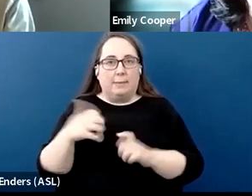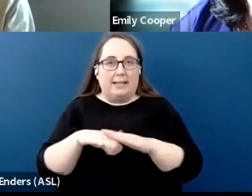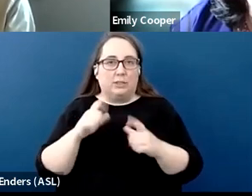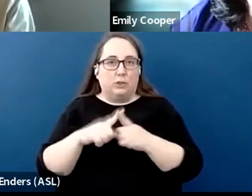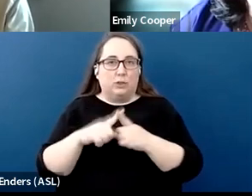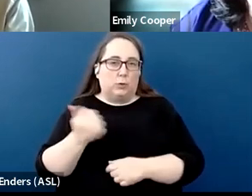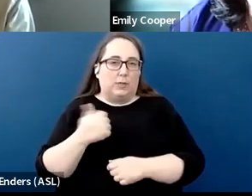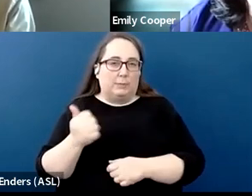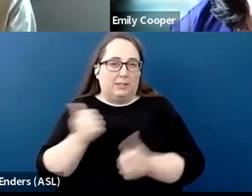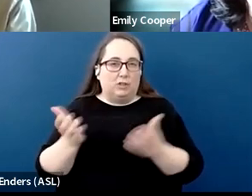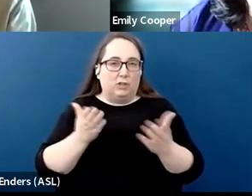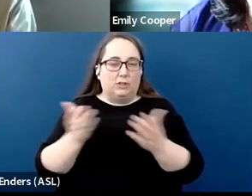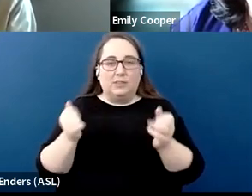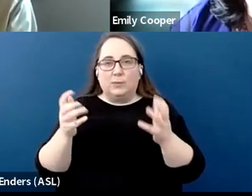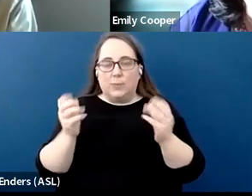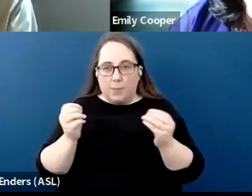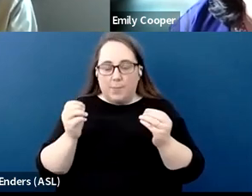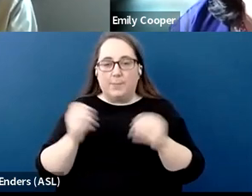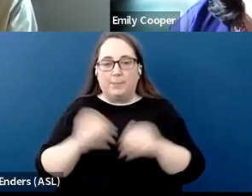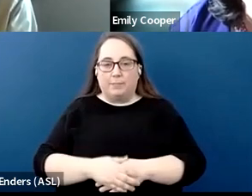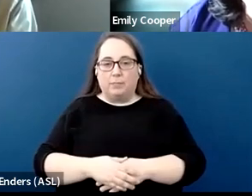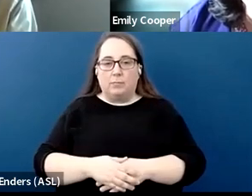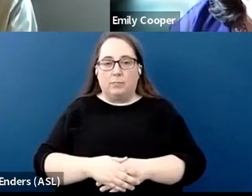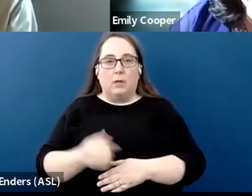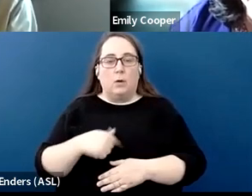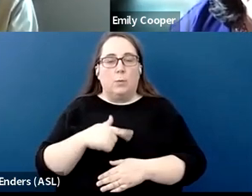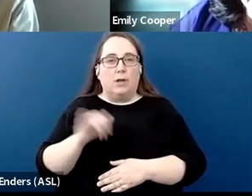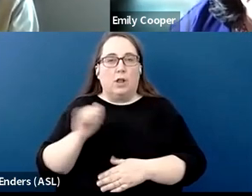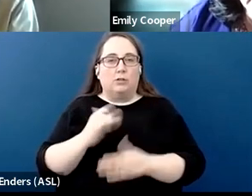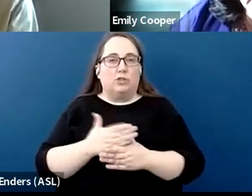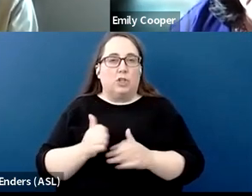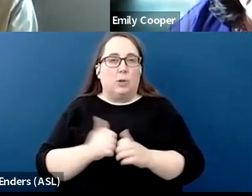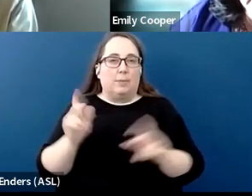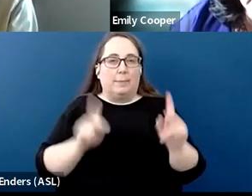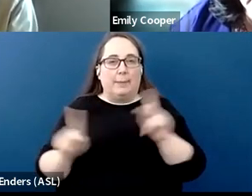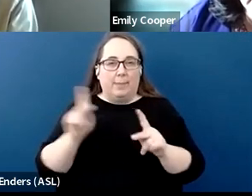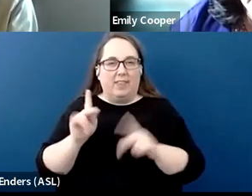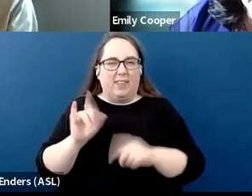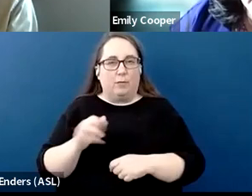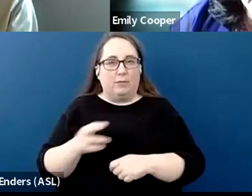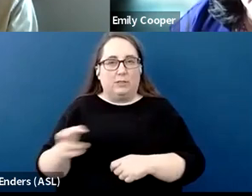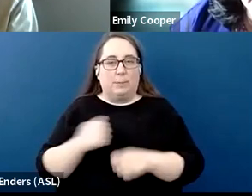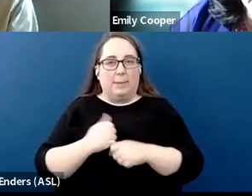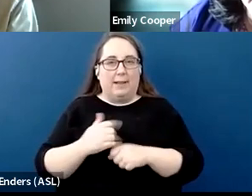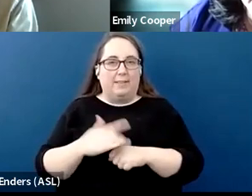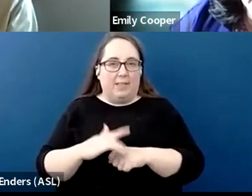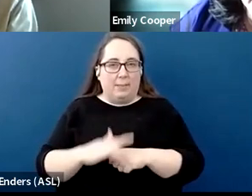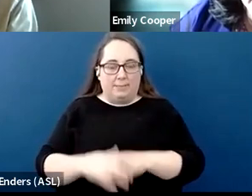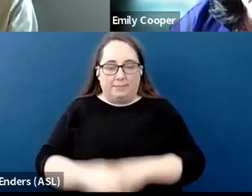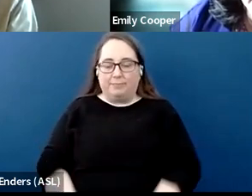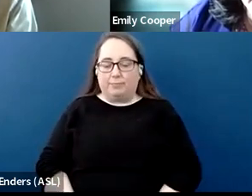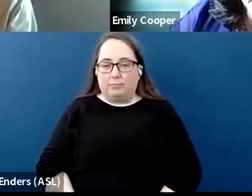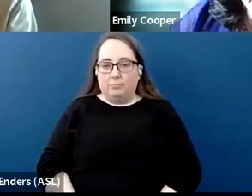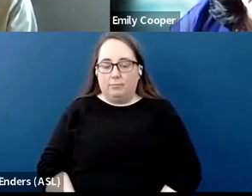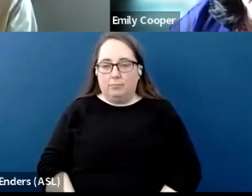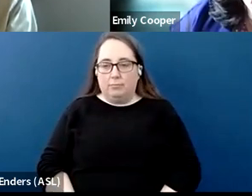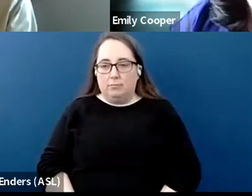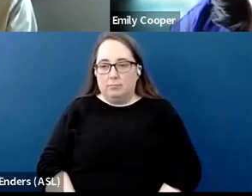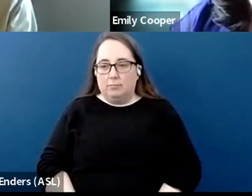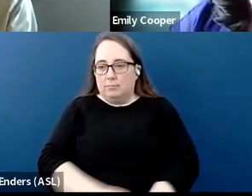plays along I five an hour Gosh supportive housing program, we are actually able to transport our clients, so if they are not able to